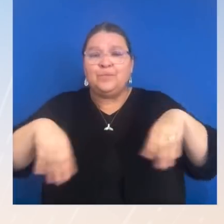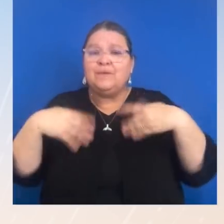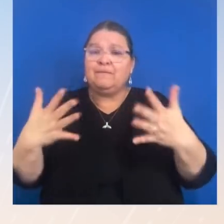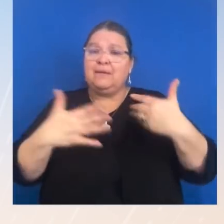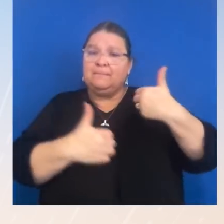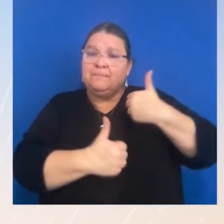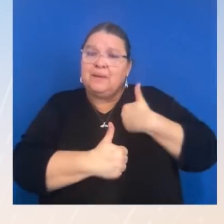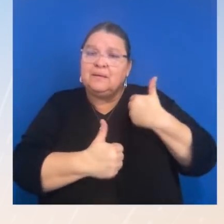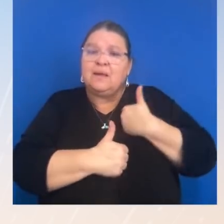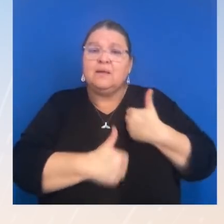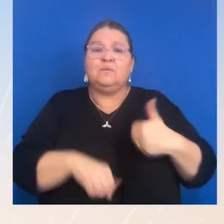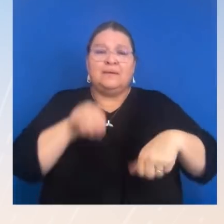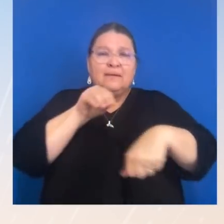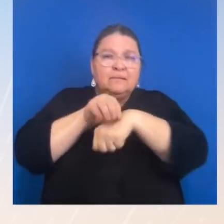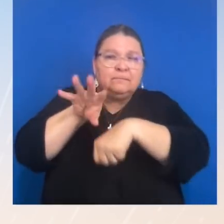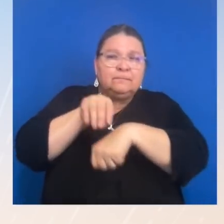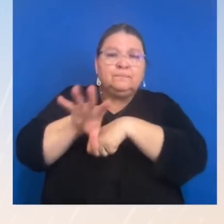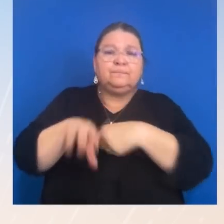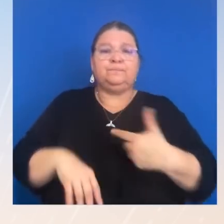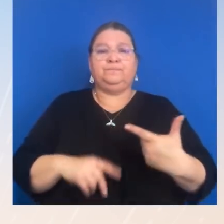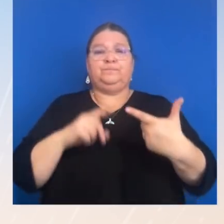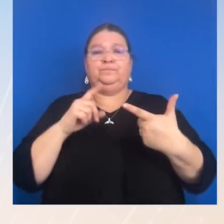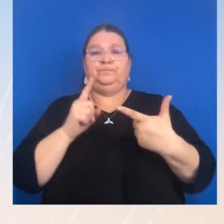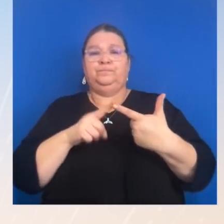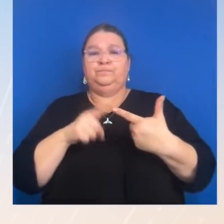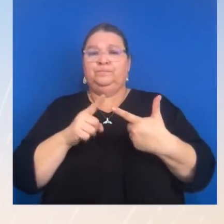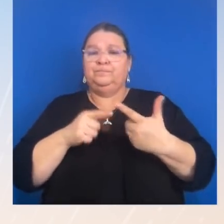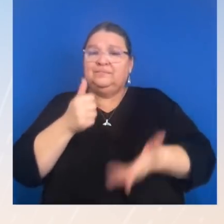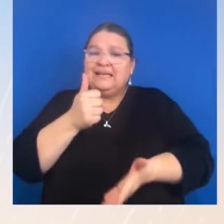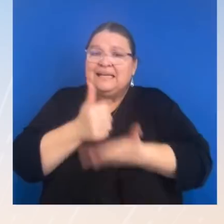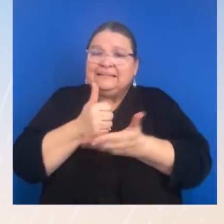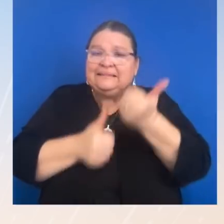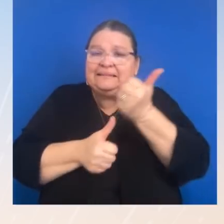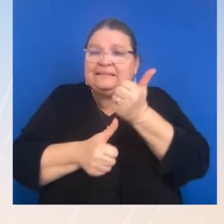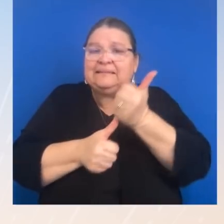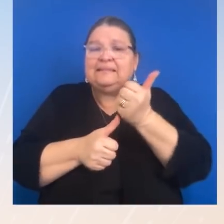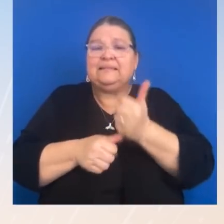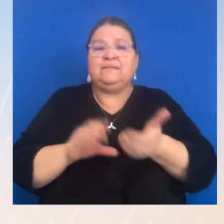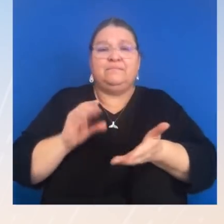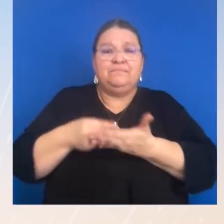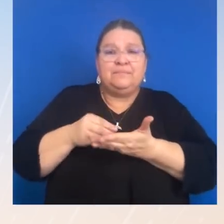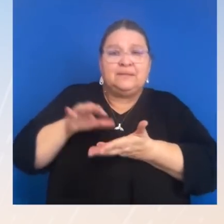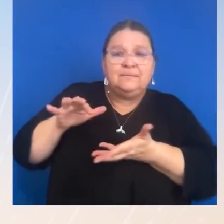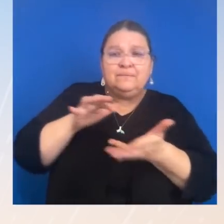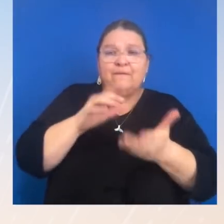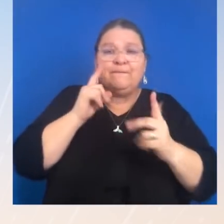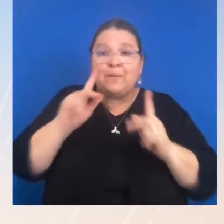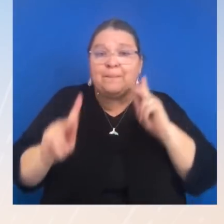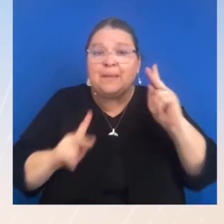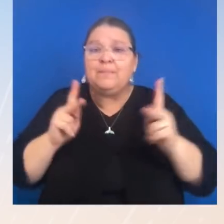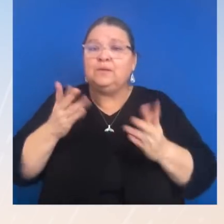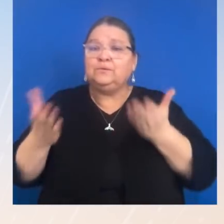And our objective is to strengthen them, boost them as they are participating in these negotiations.